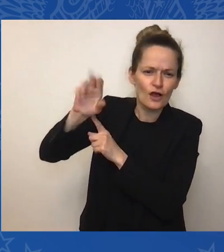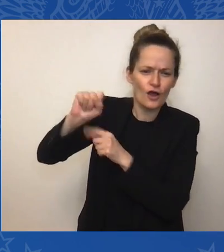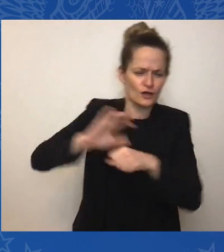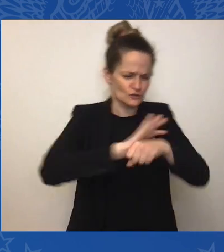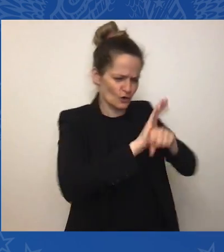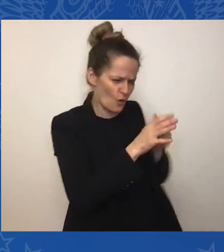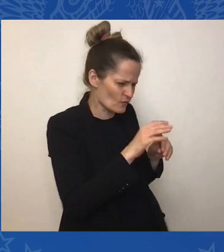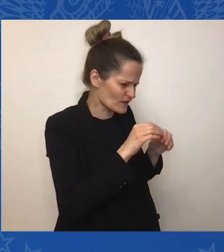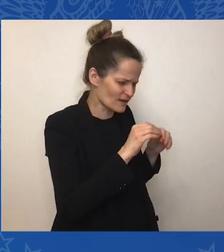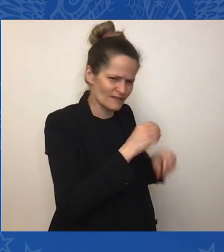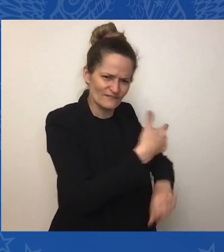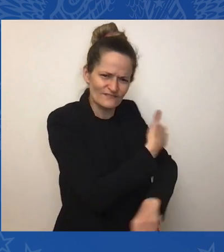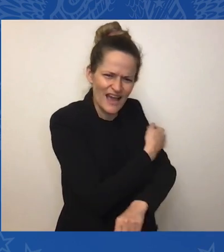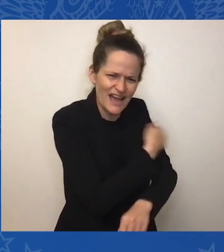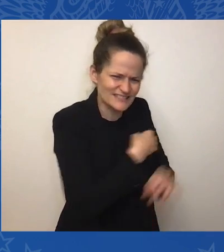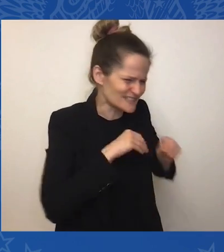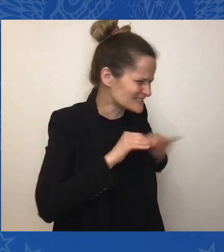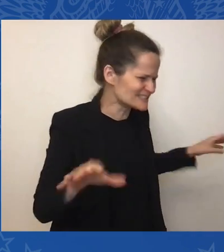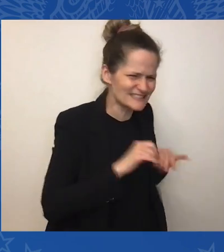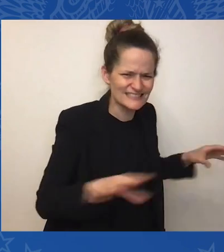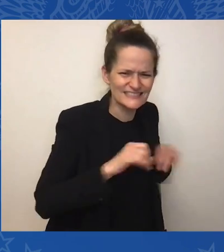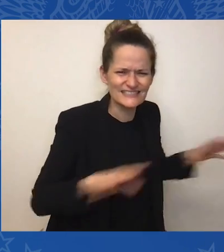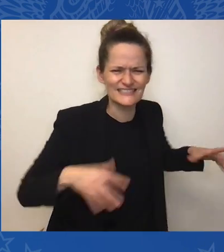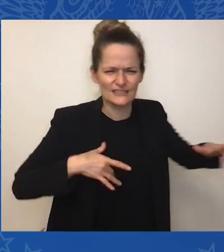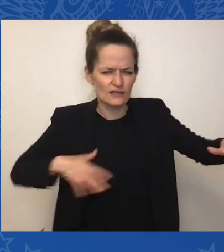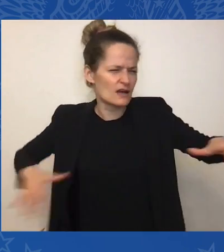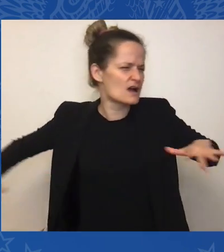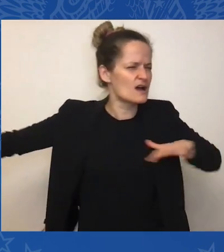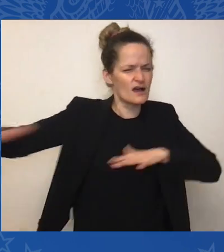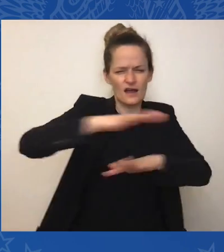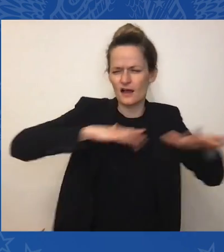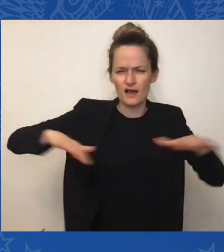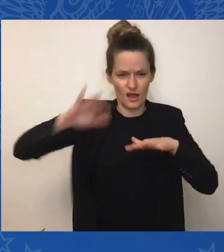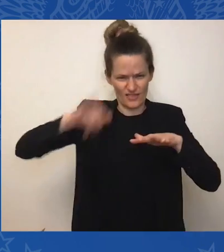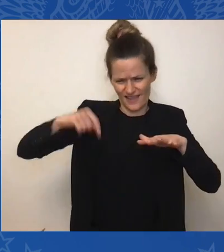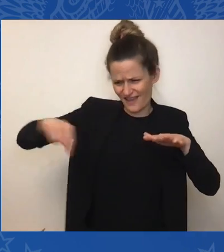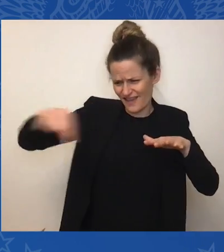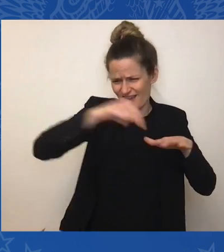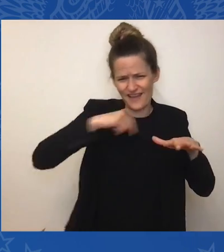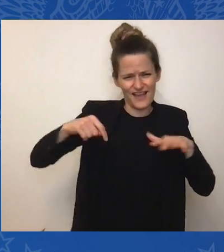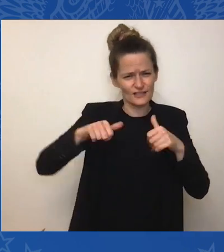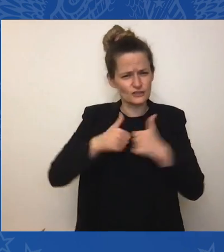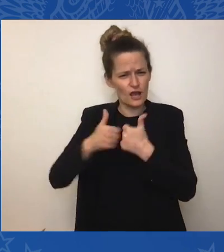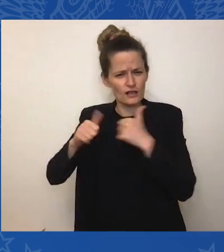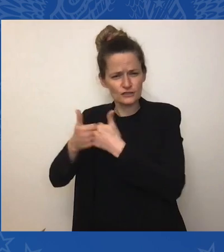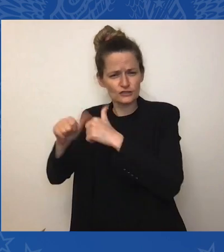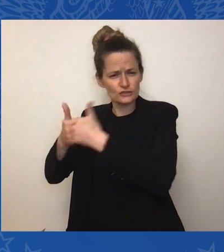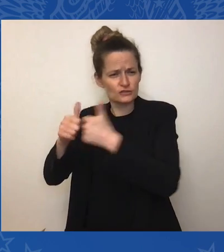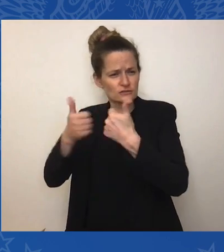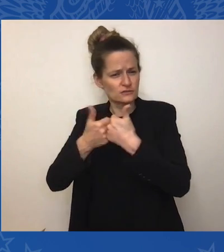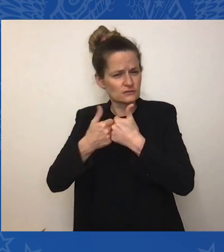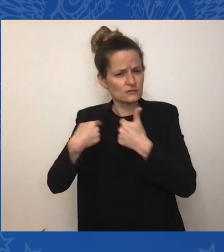by the most American of principles: that we the people have created the strongest,